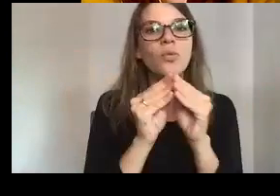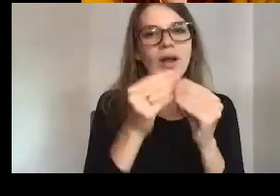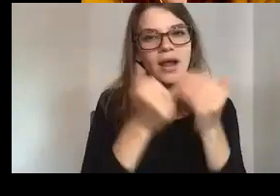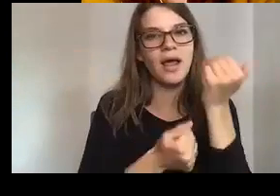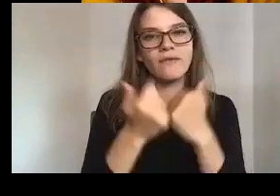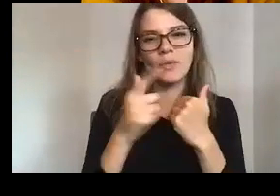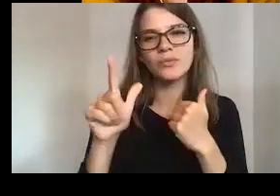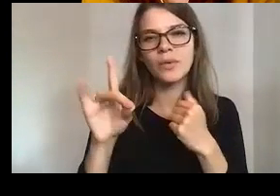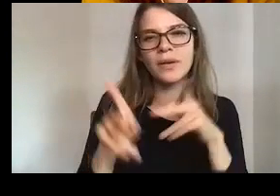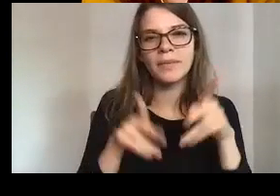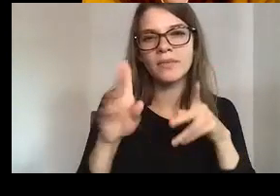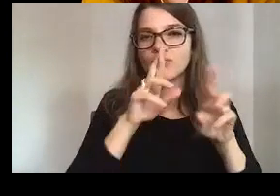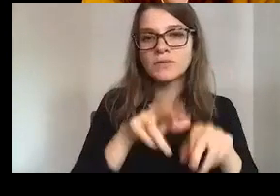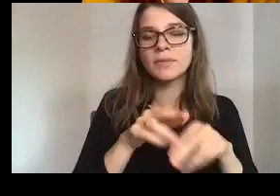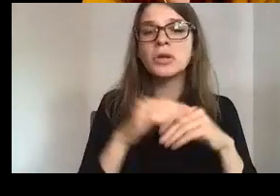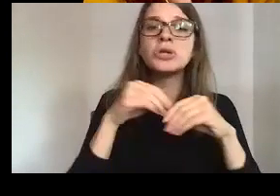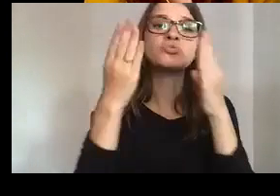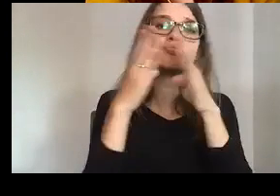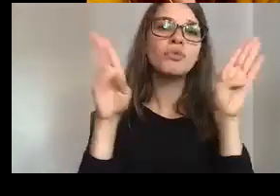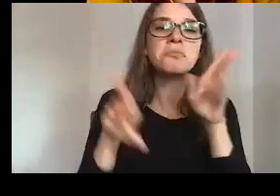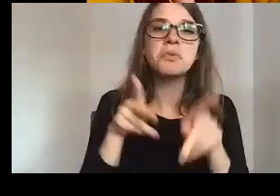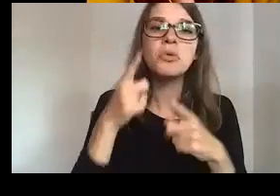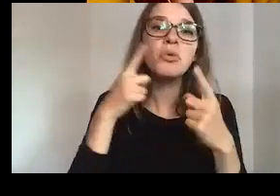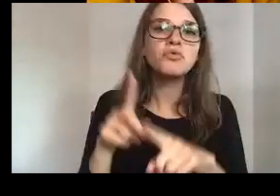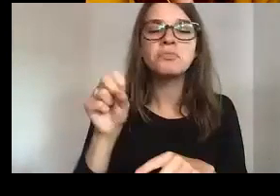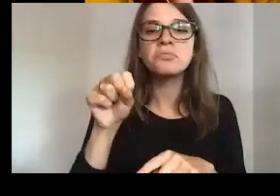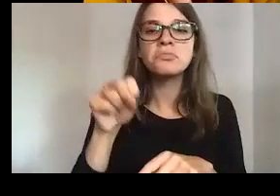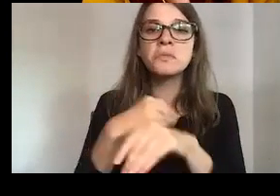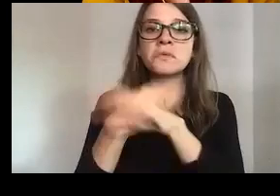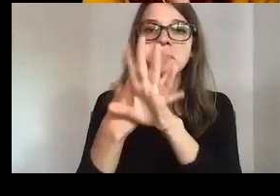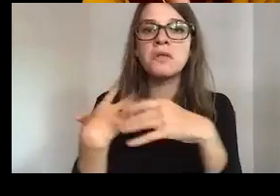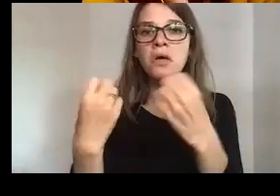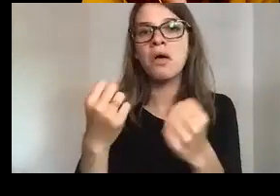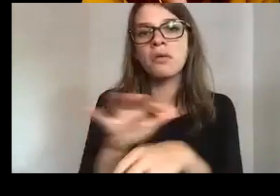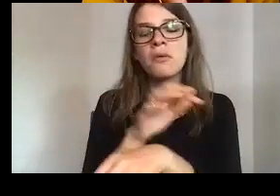that you know in general folks are agreeing that telehealth makes getting visit services easier